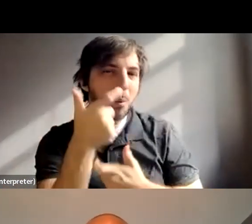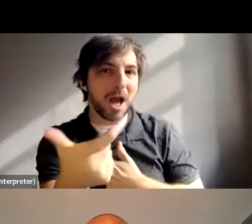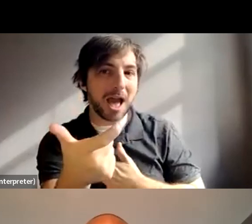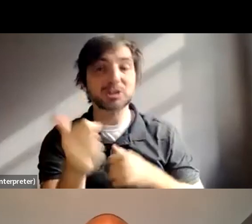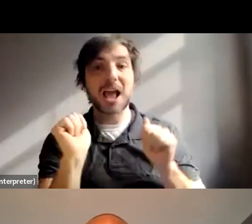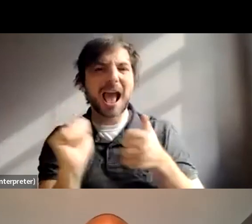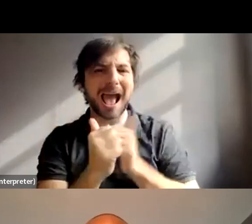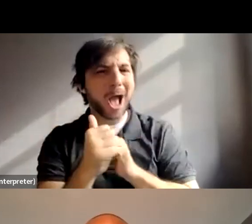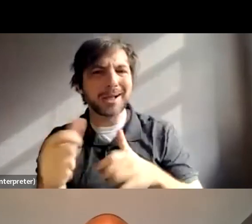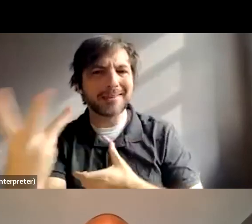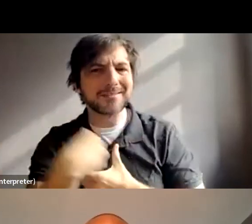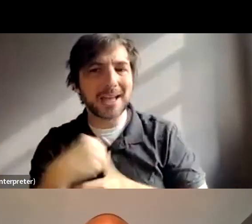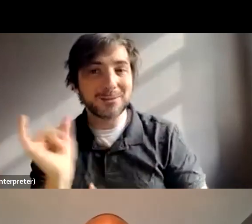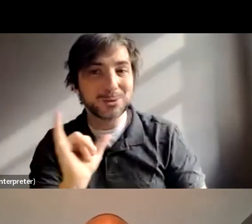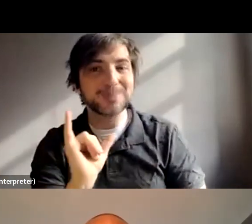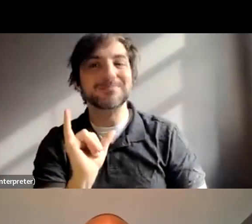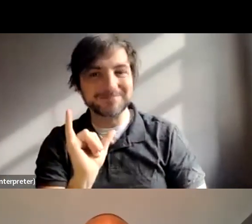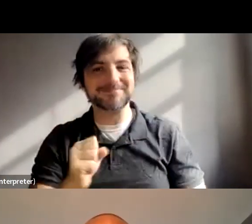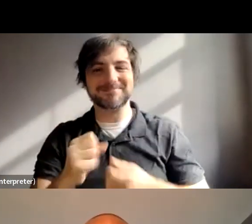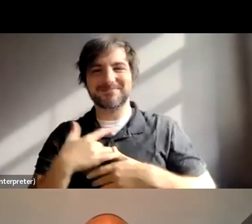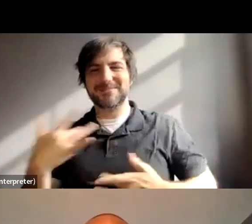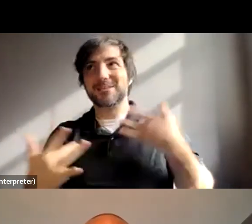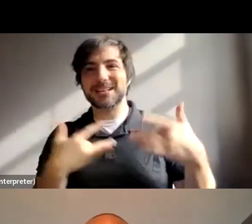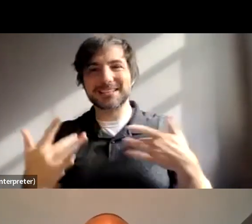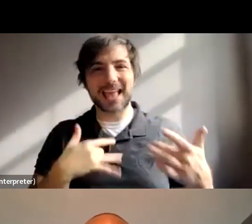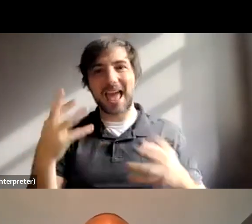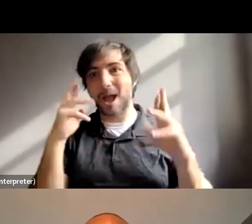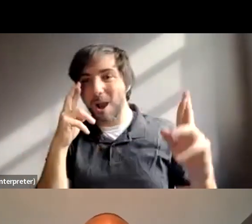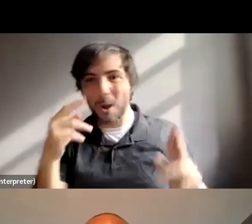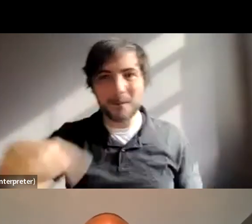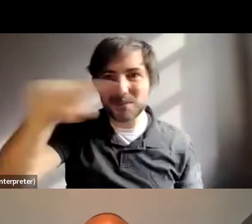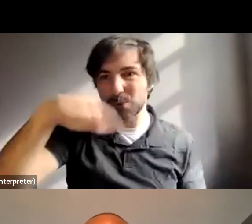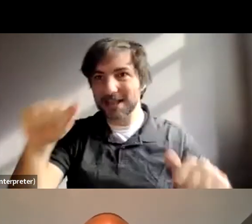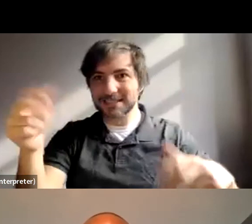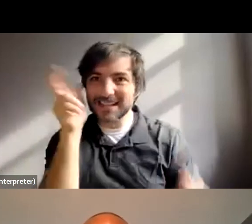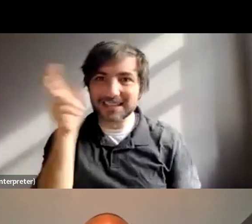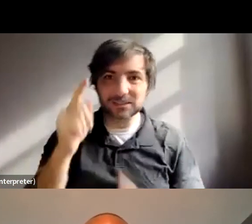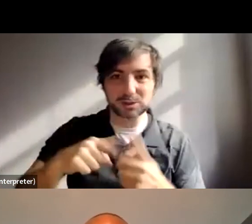really exciting. I hope you guys are able to listen to me. I will not just be in the